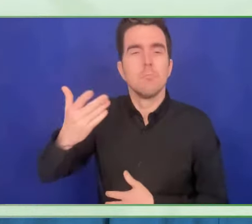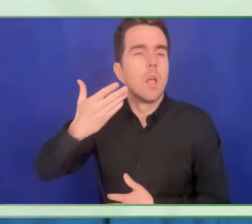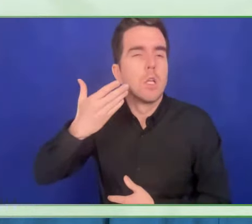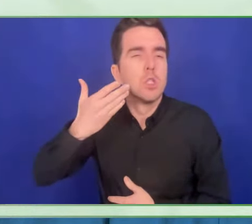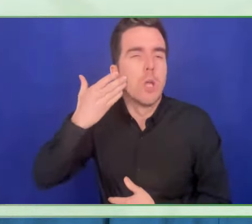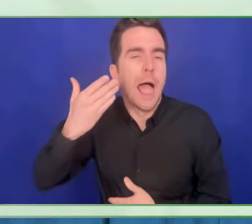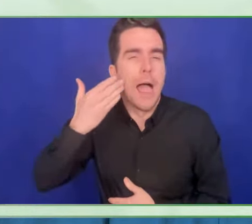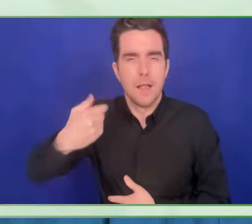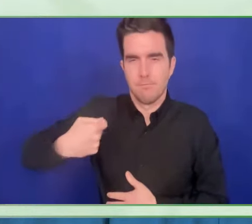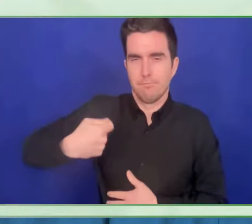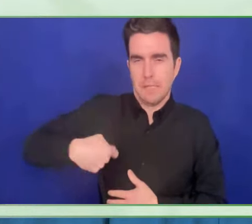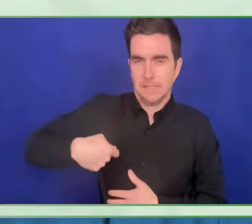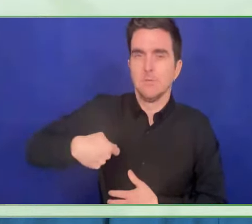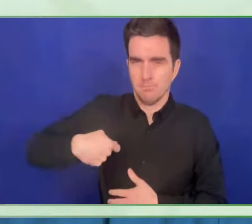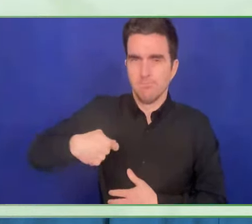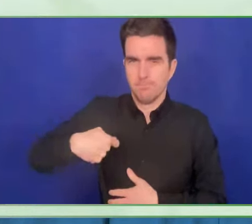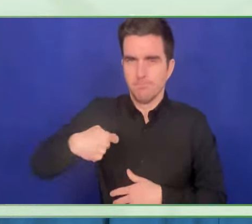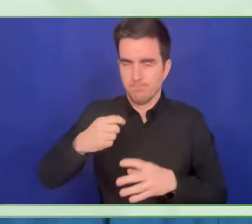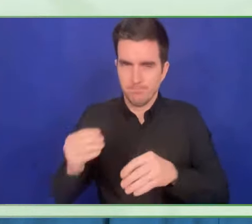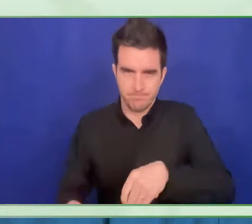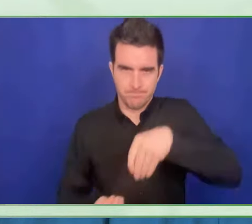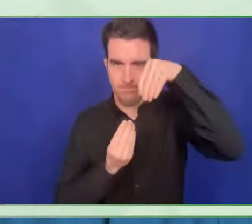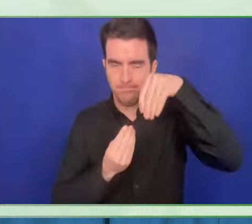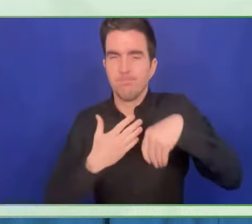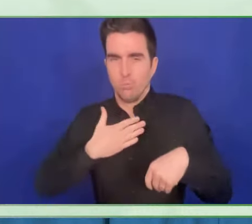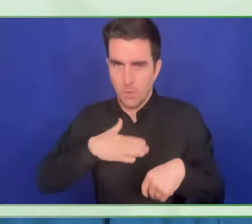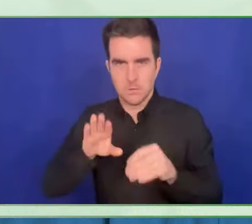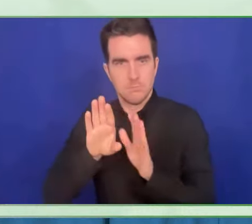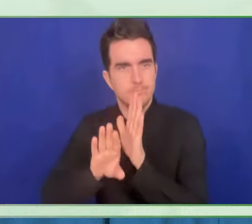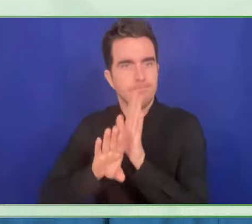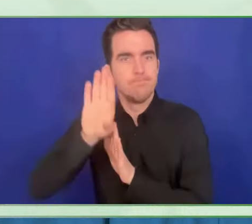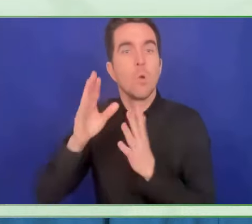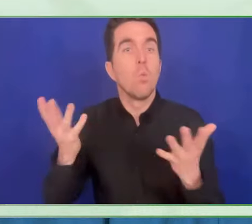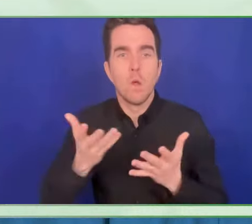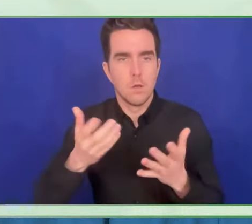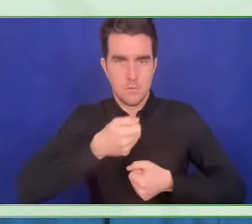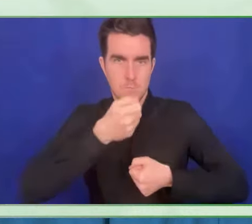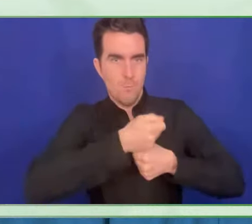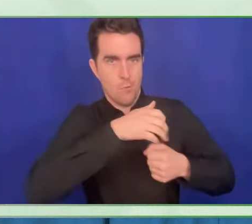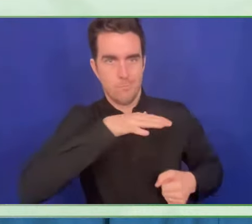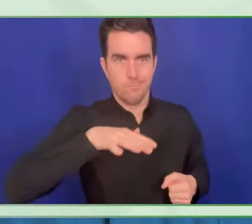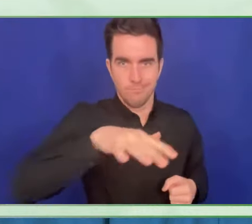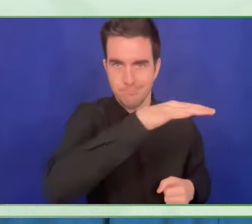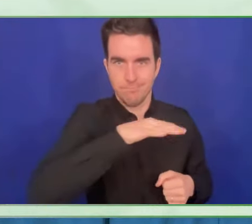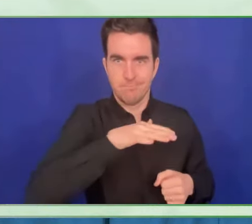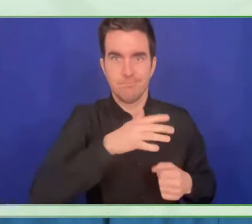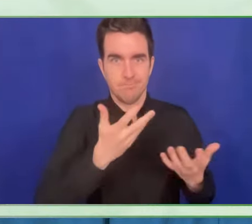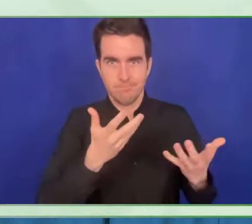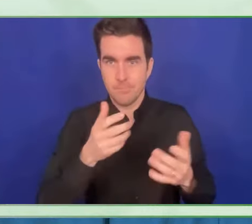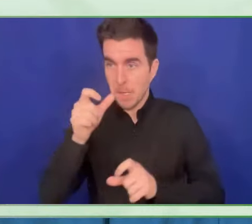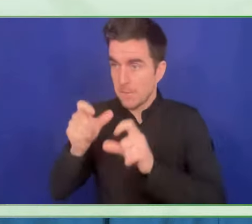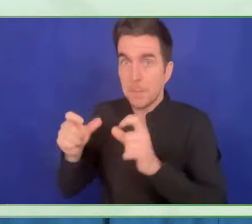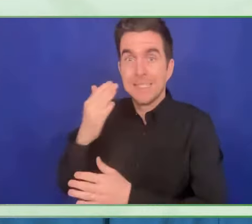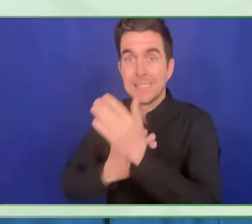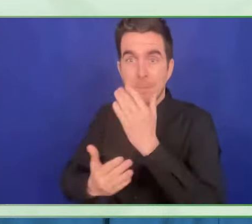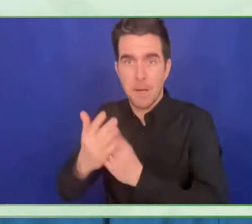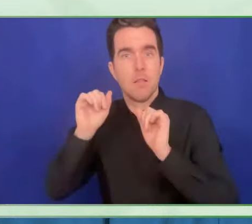between the employment rates of persons with and without disabilities but also improving the activity rate of persons with disabilities.